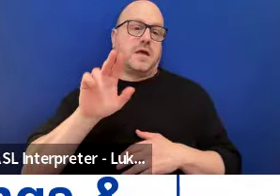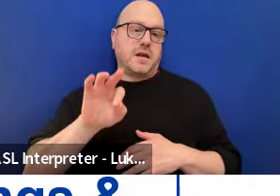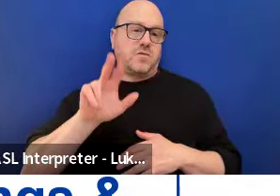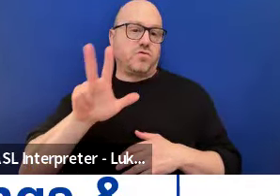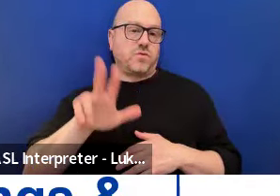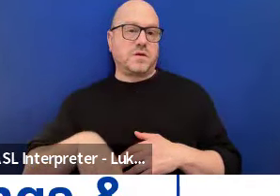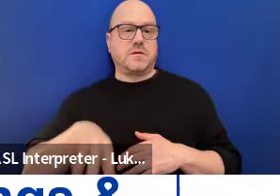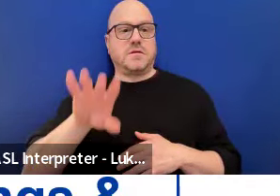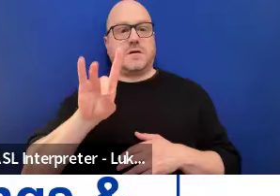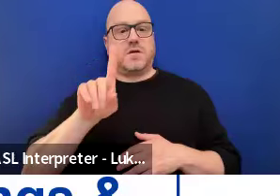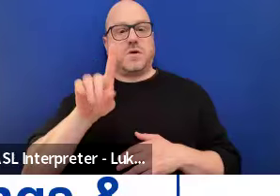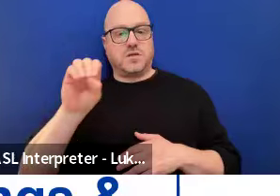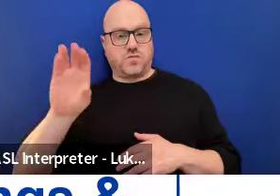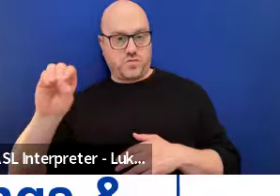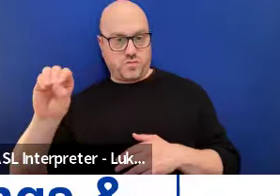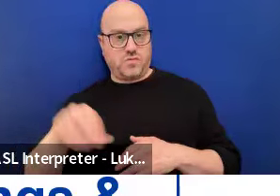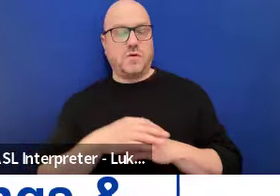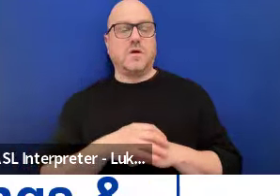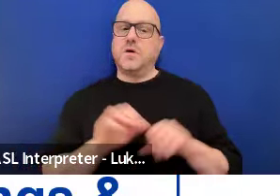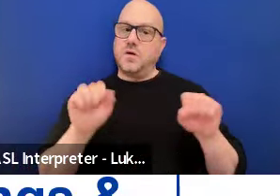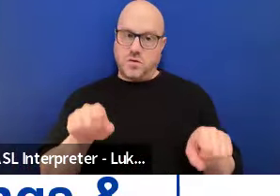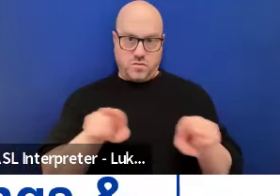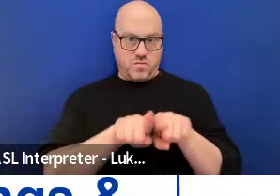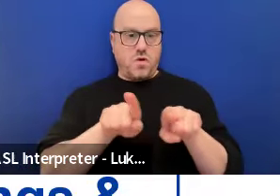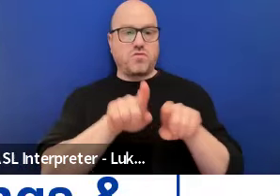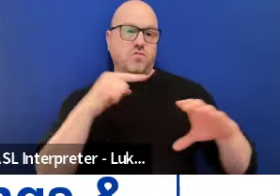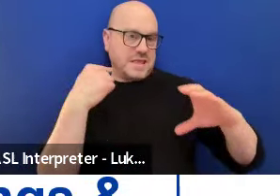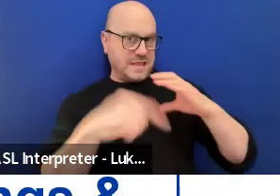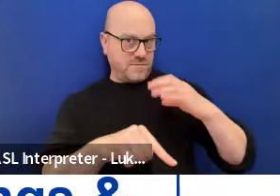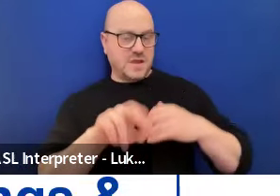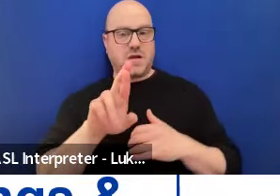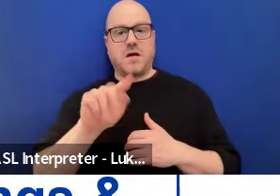JUST REMINDER, YOU CAN CONTACT